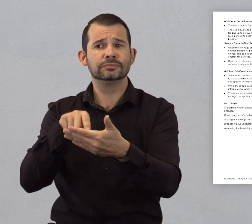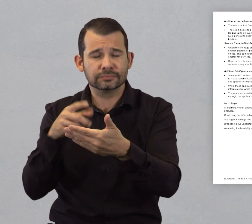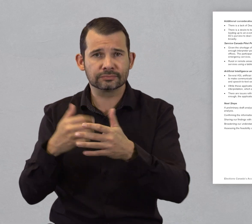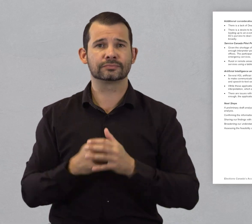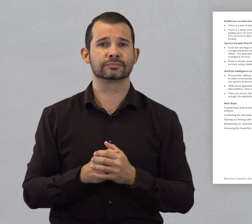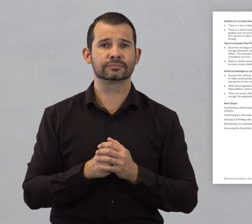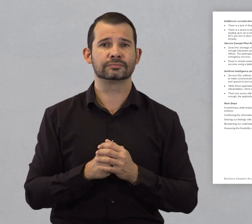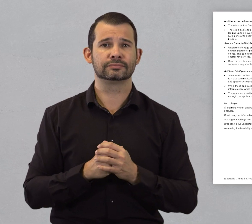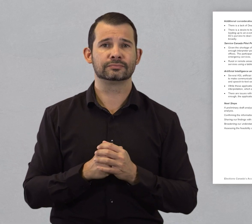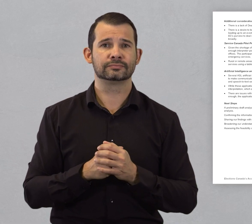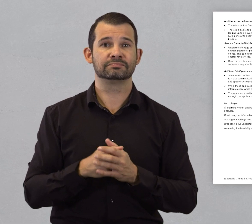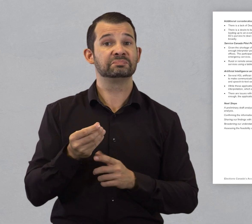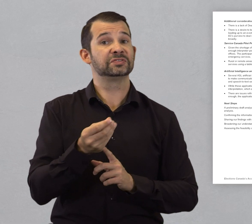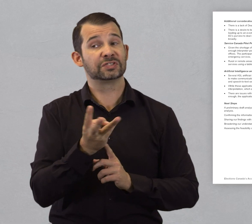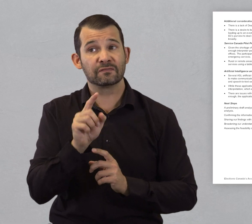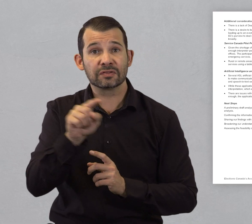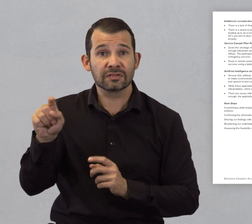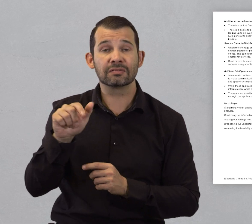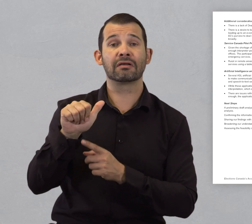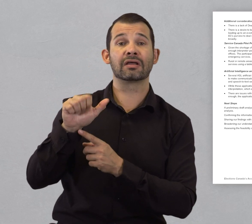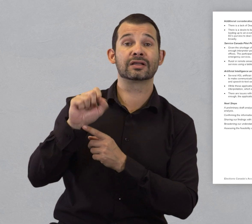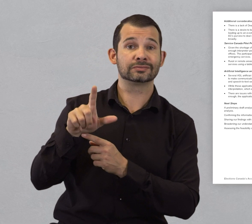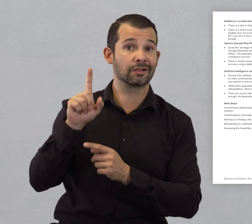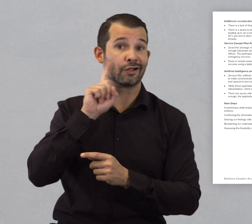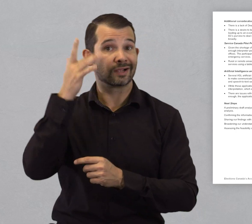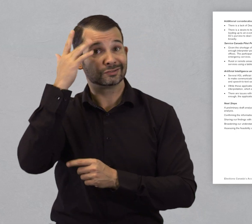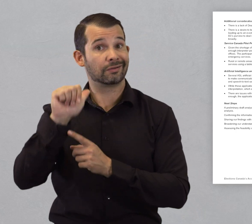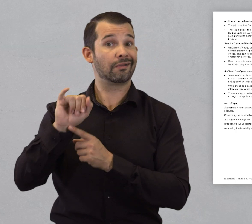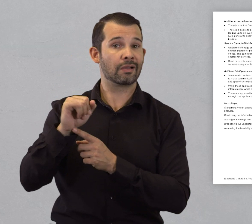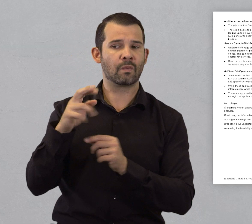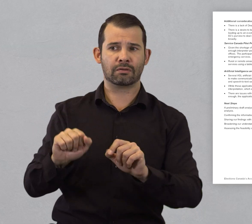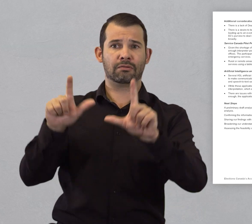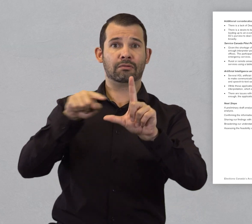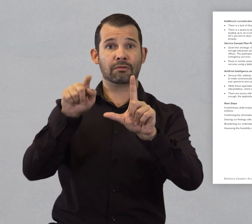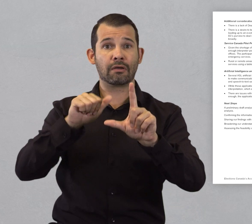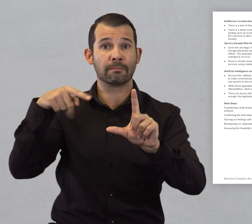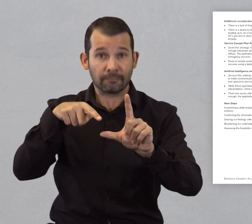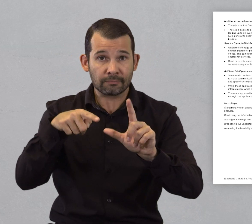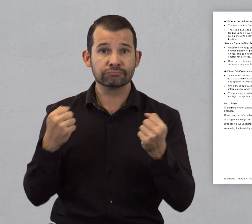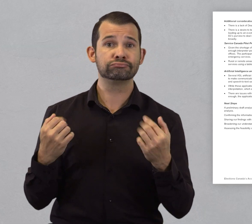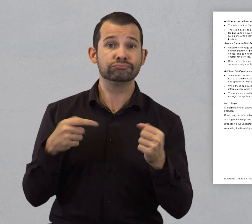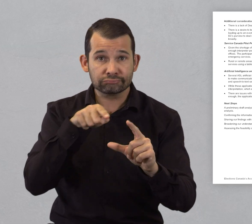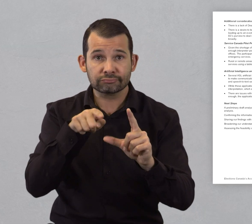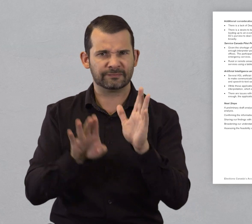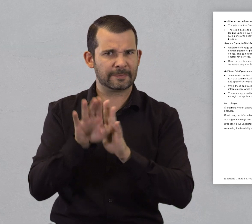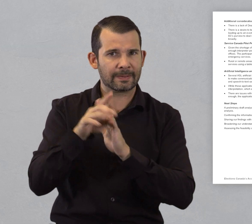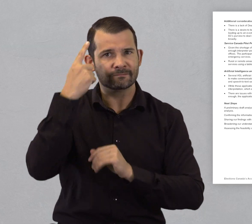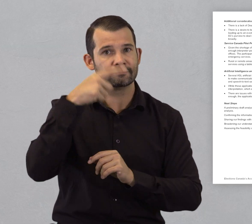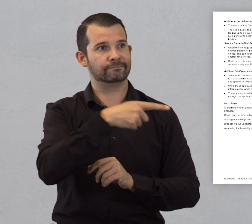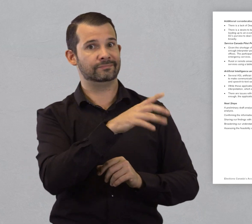• Several ASL artificial intelligence or avatar applications have been developed for the Deaf